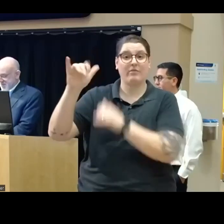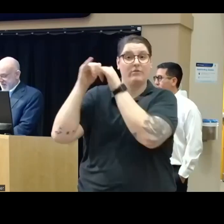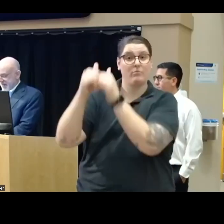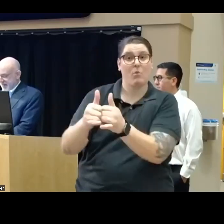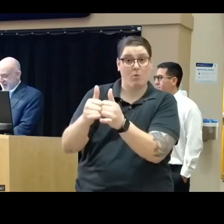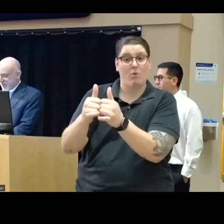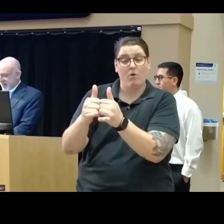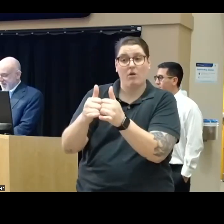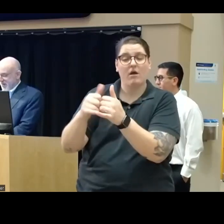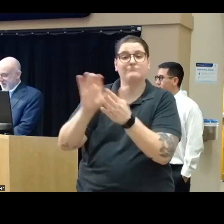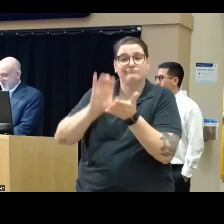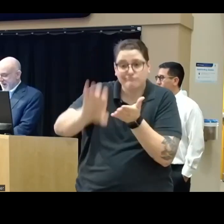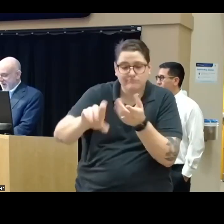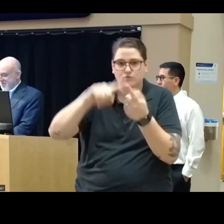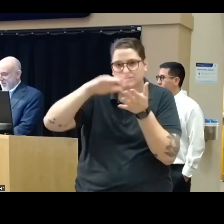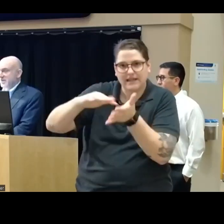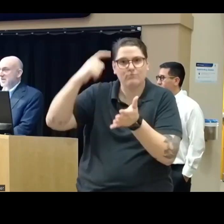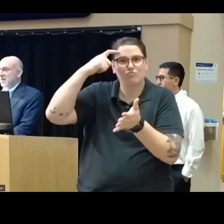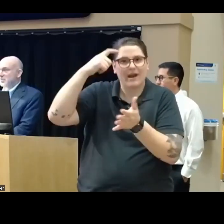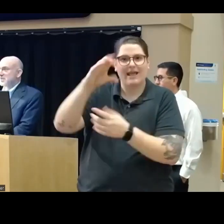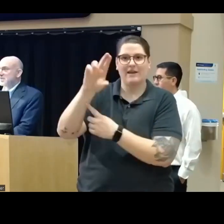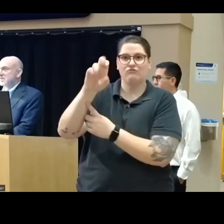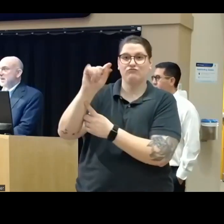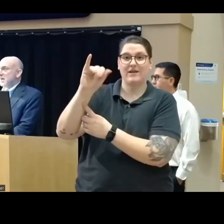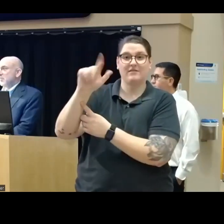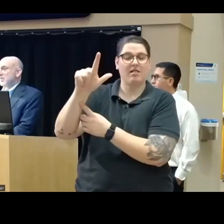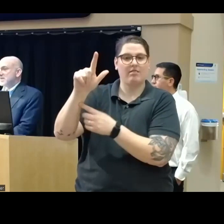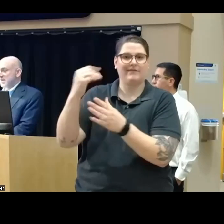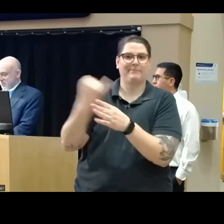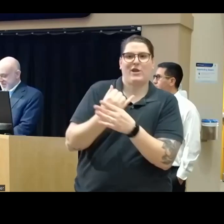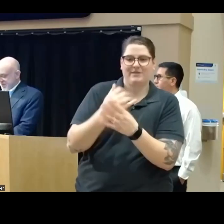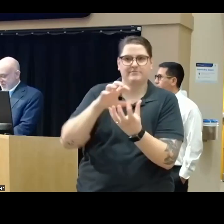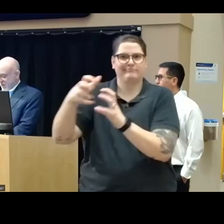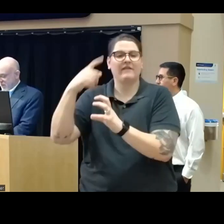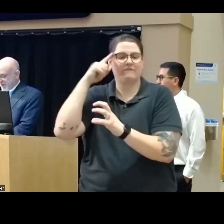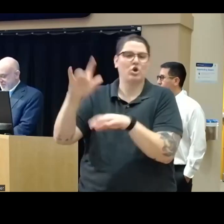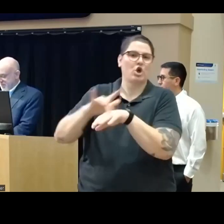to study brain and retinal impairments and early psychosis more recently received an r01